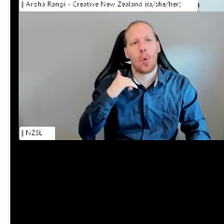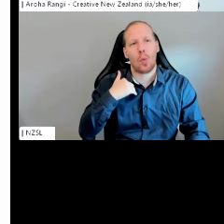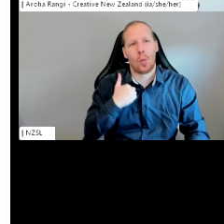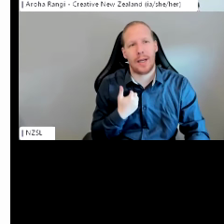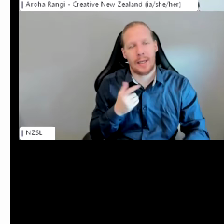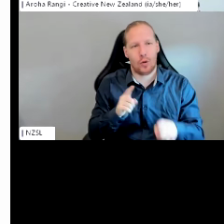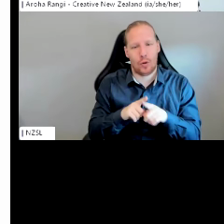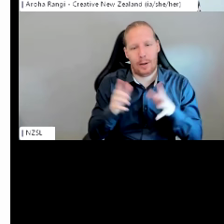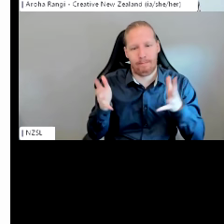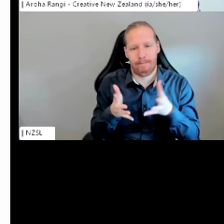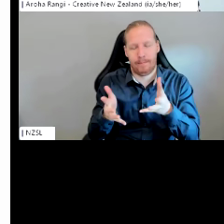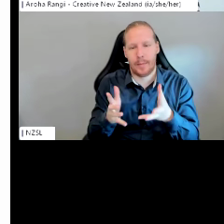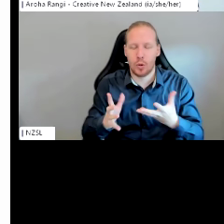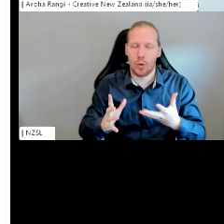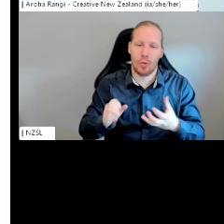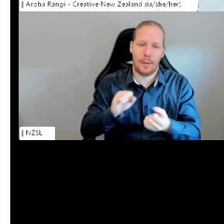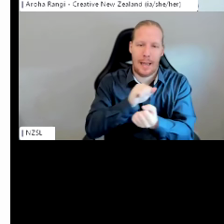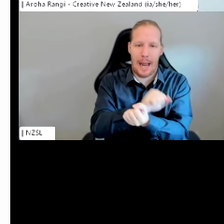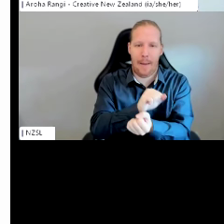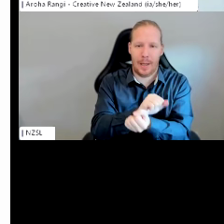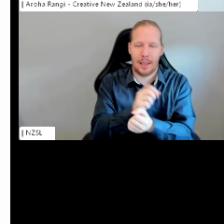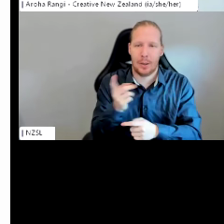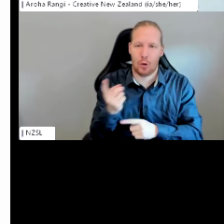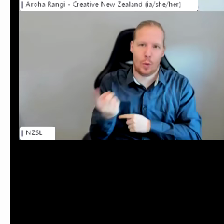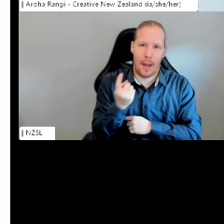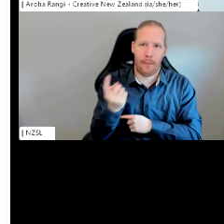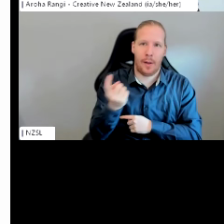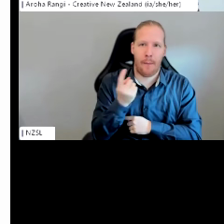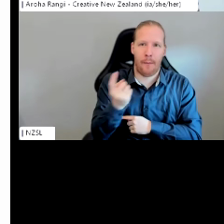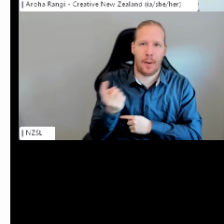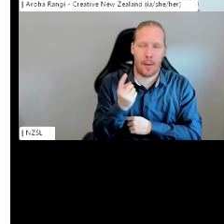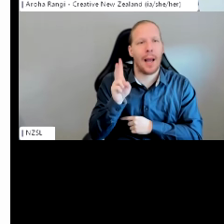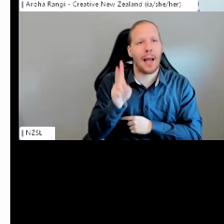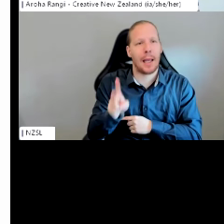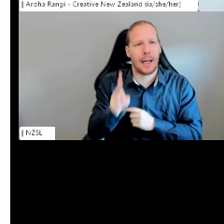if we're coasting or we're just hoping that people will come because they've always come, then we may